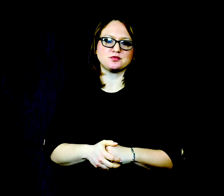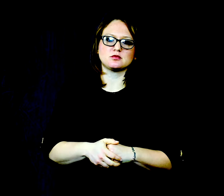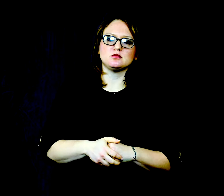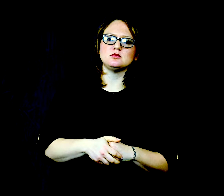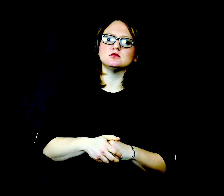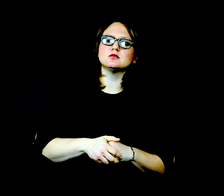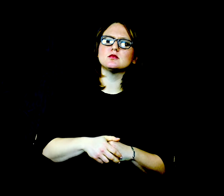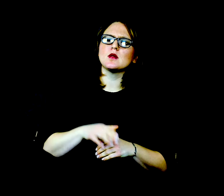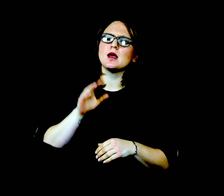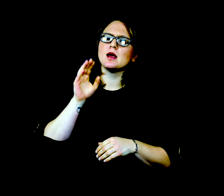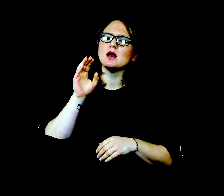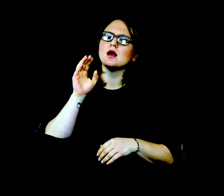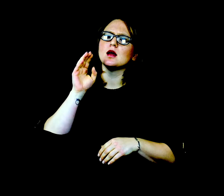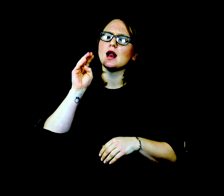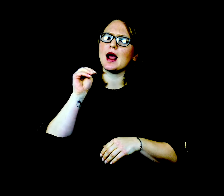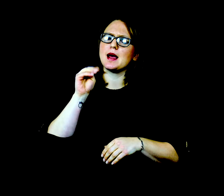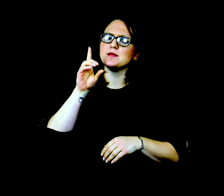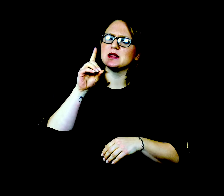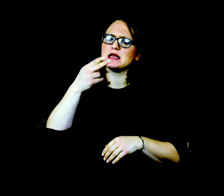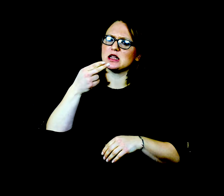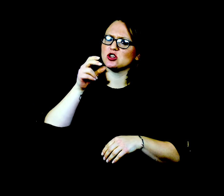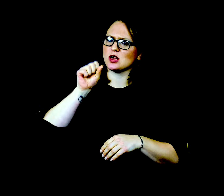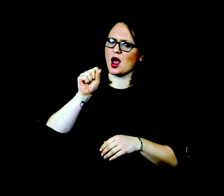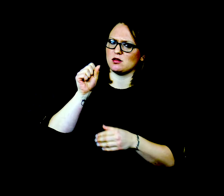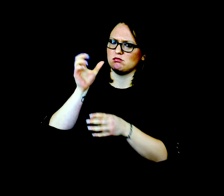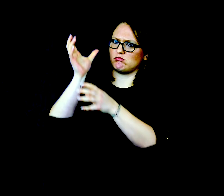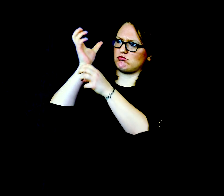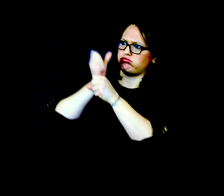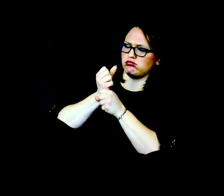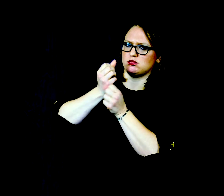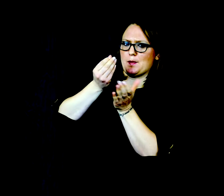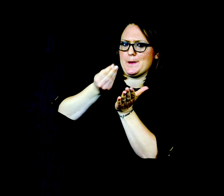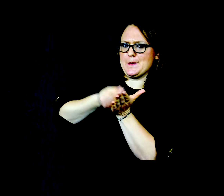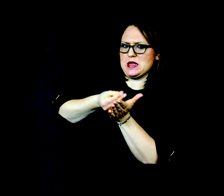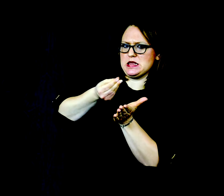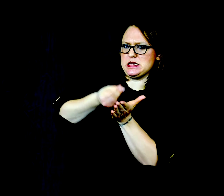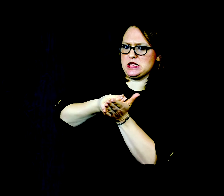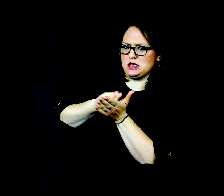The Minnesota Department of Human Services received